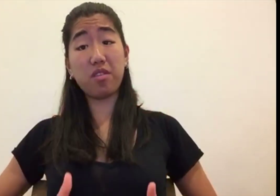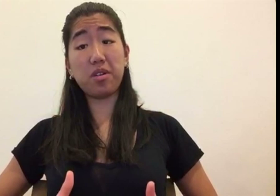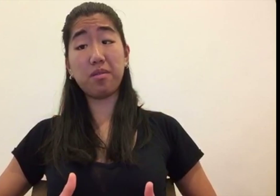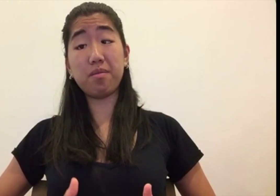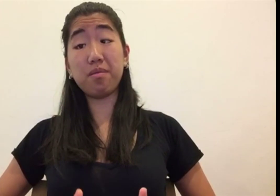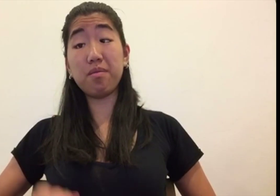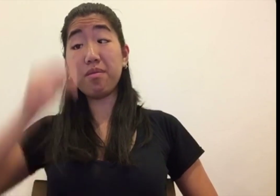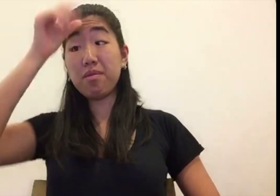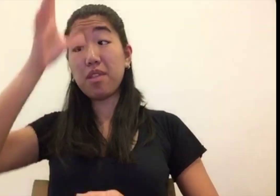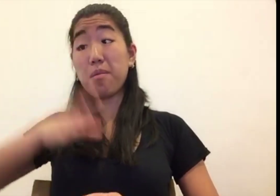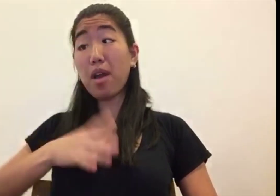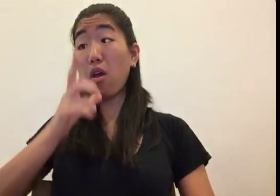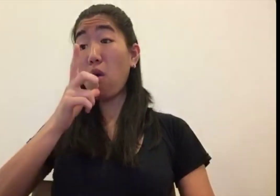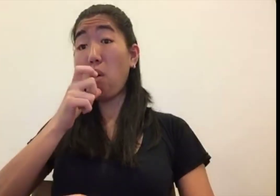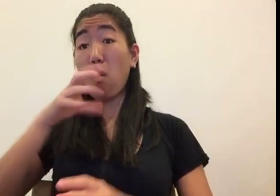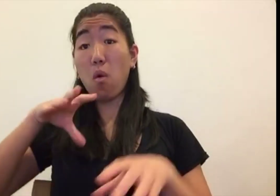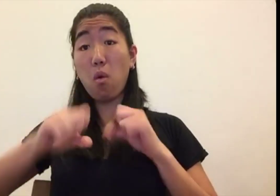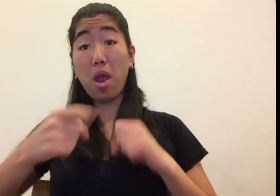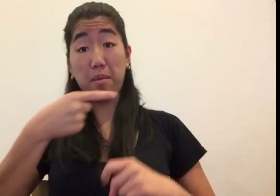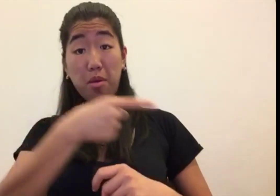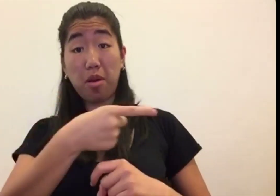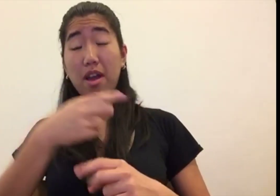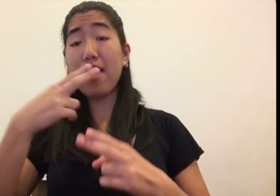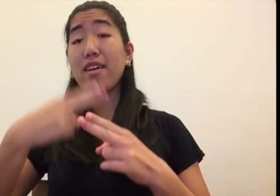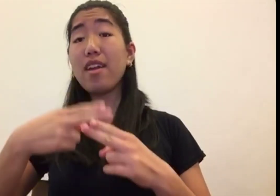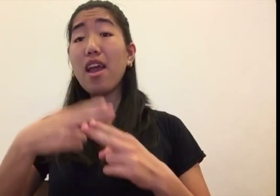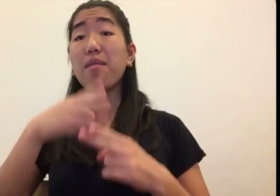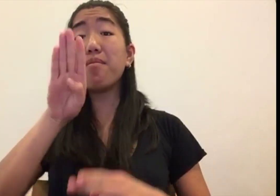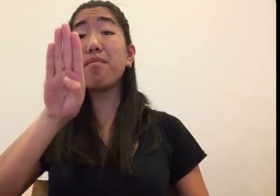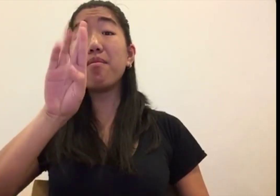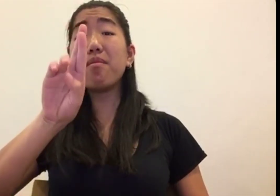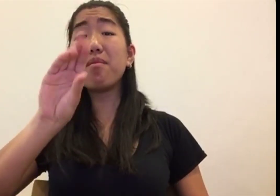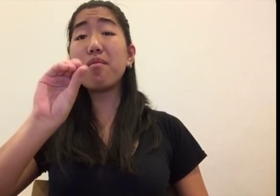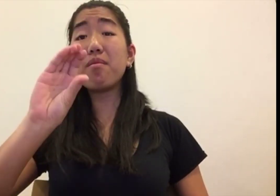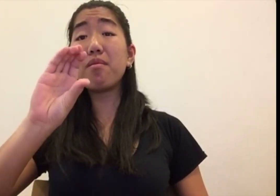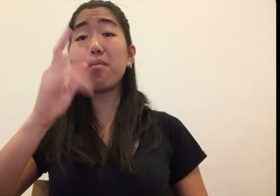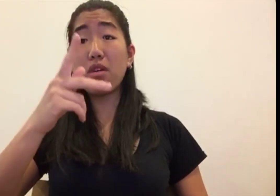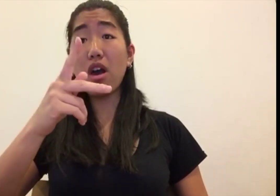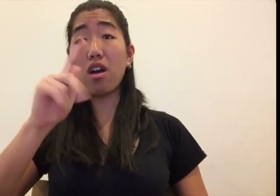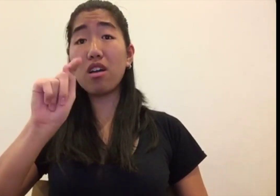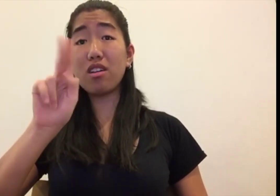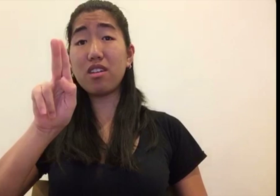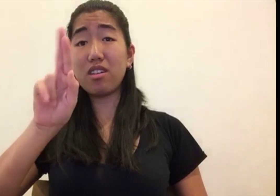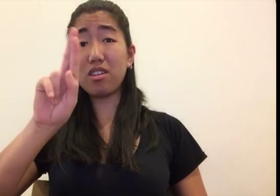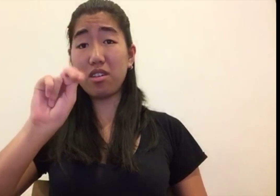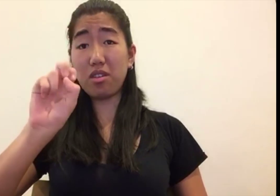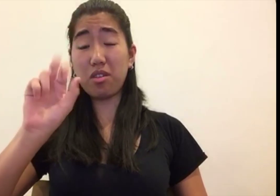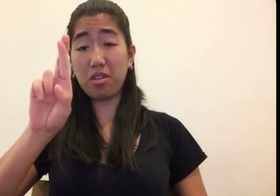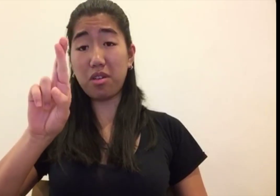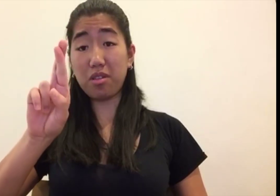who was raped by Brock Turner.